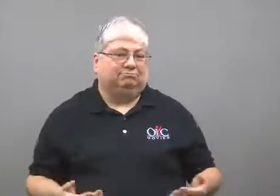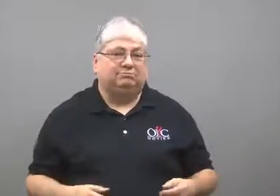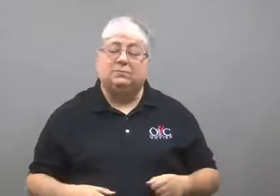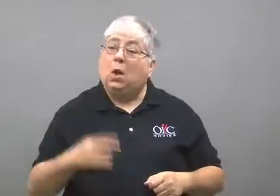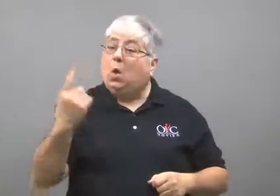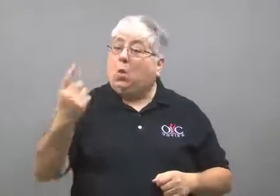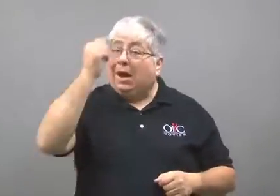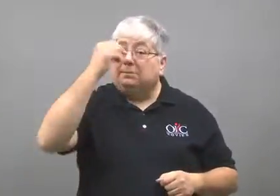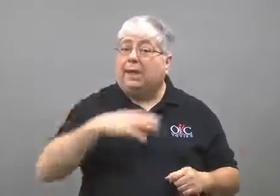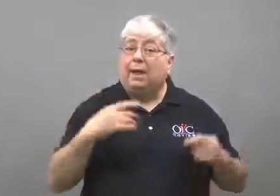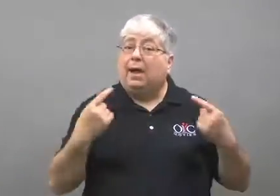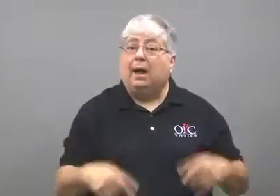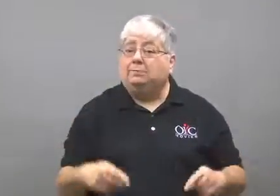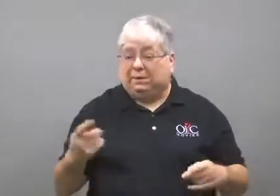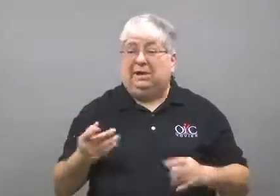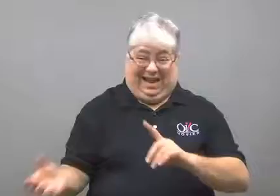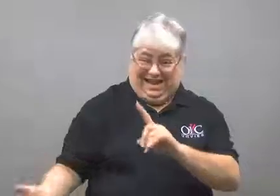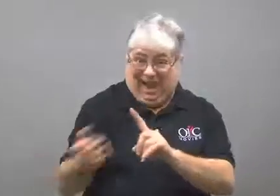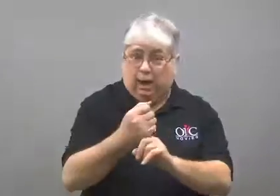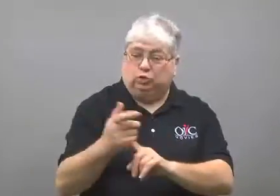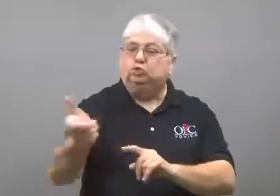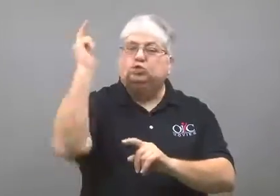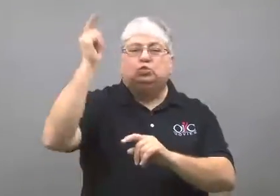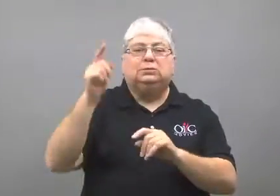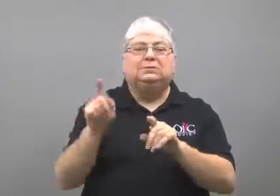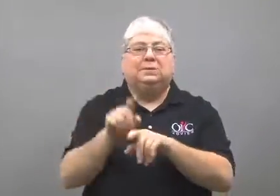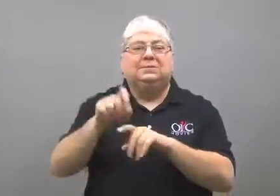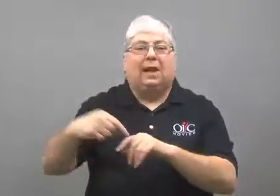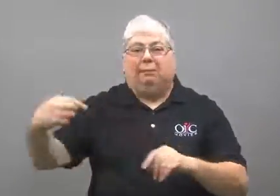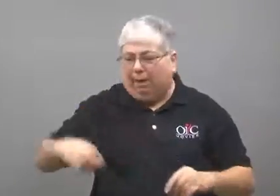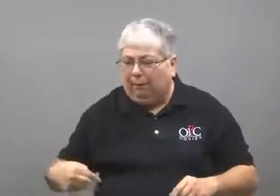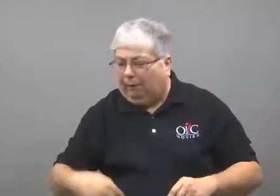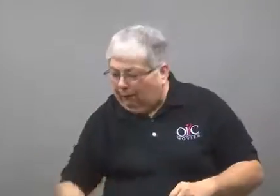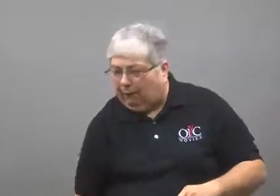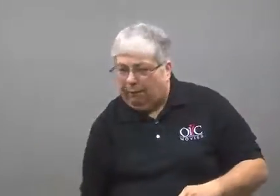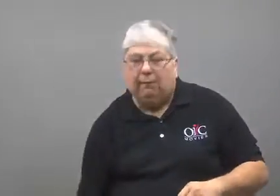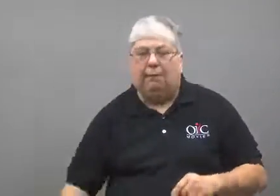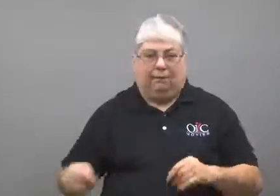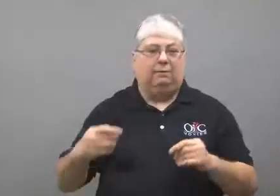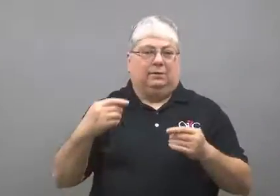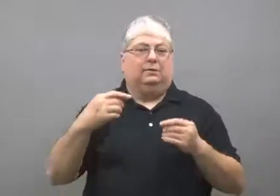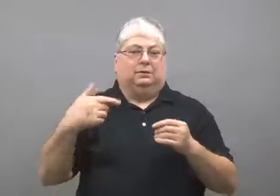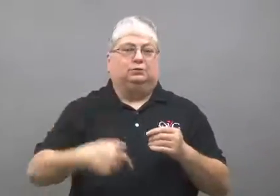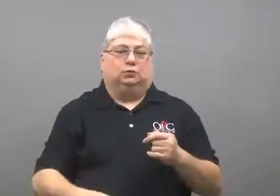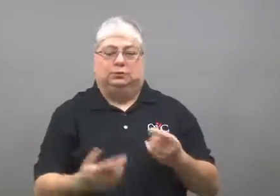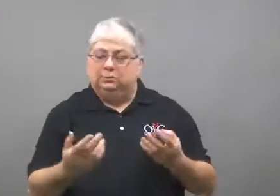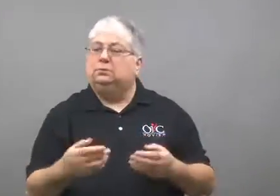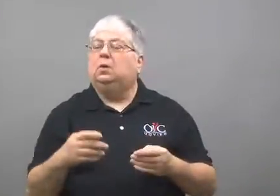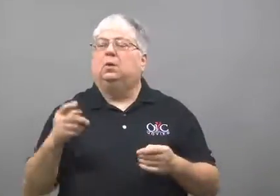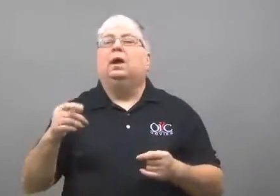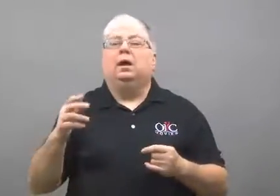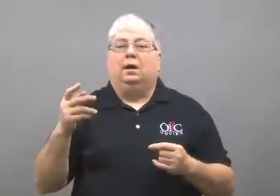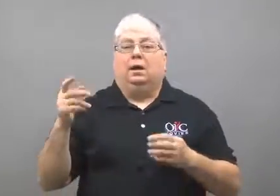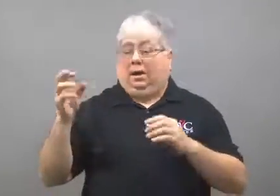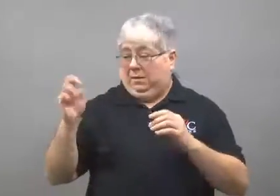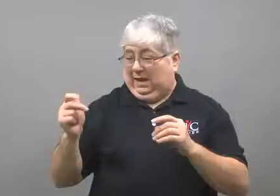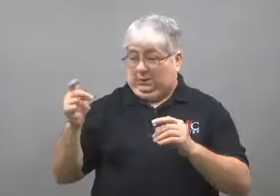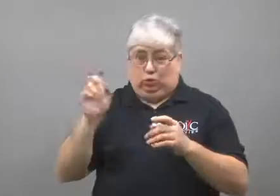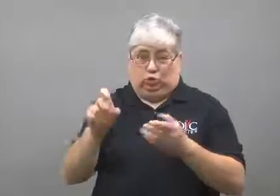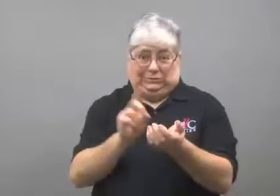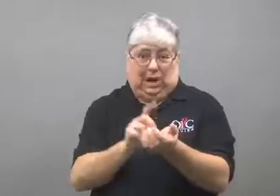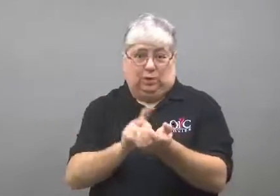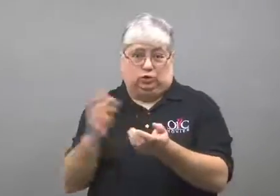One man had been shot a few times when captured.